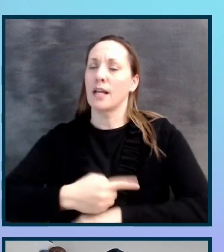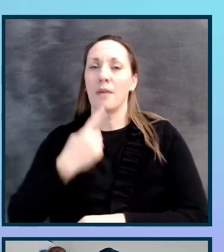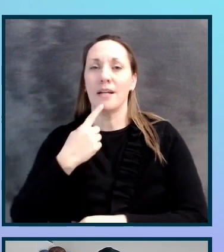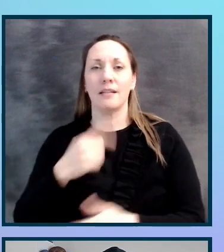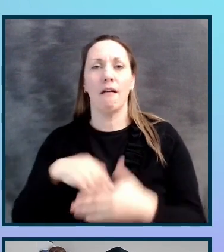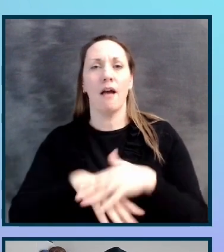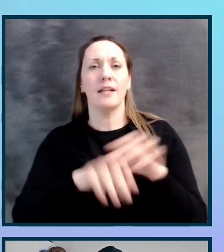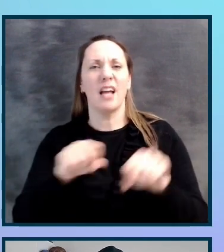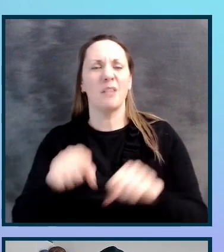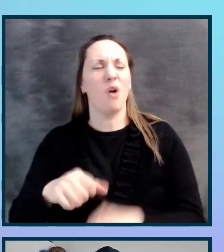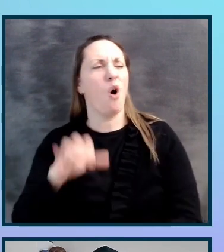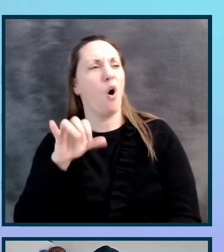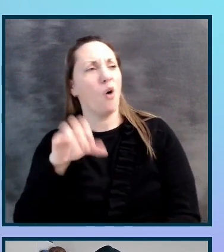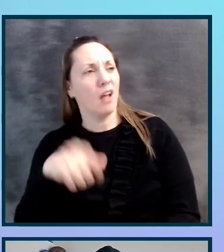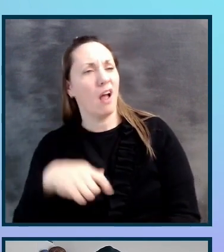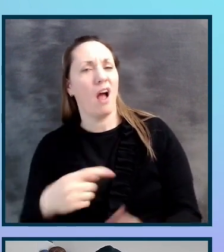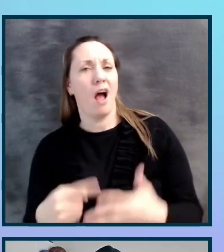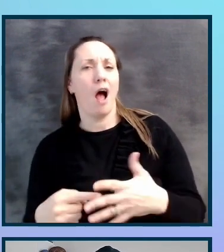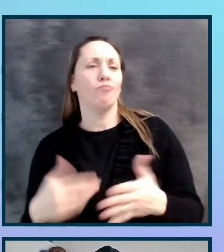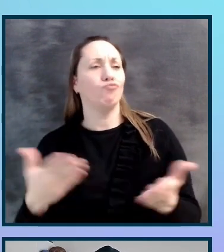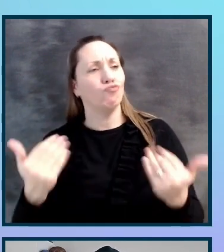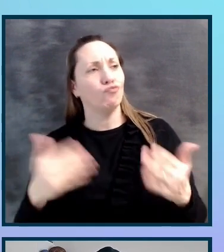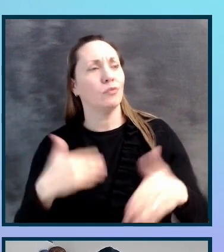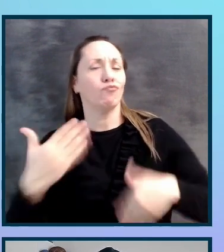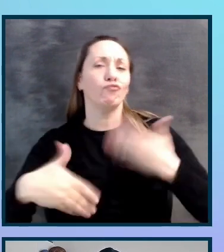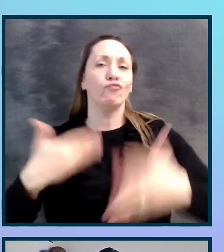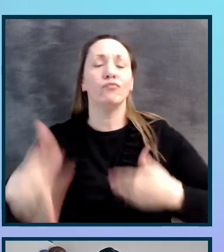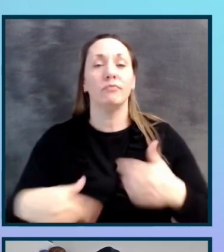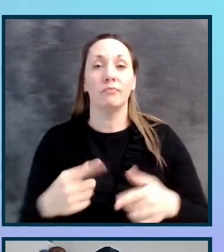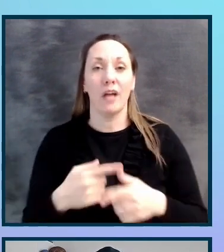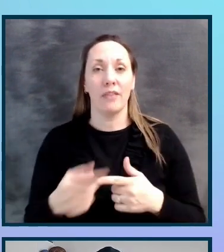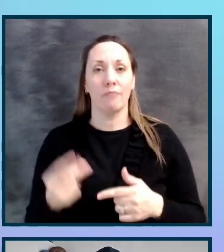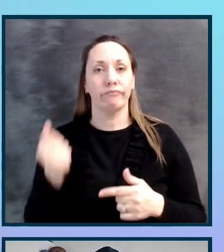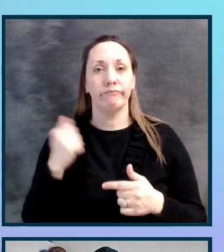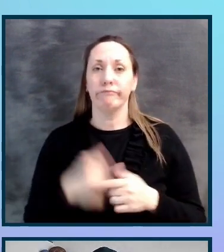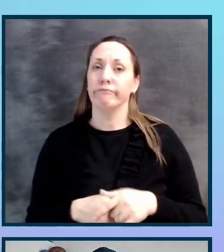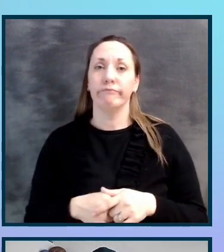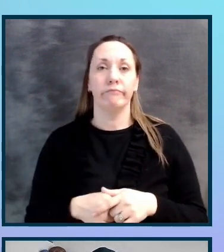is our jam, let's go, let's go, let's go and then drops.